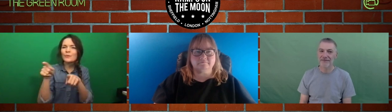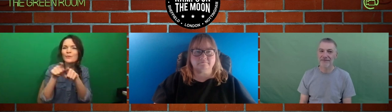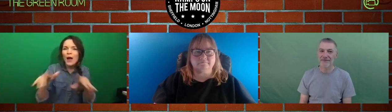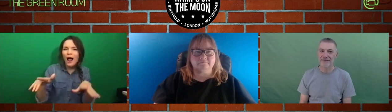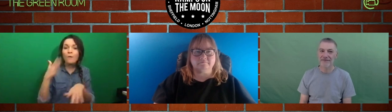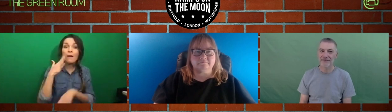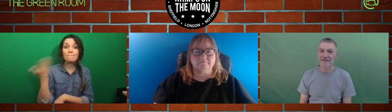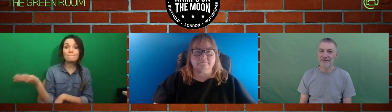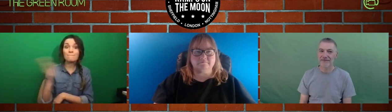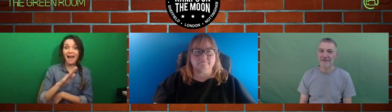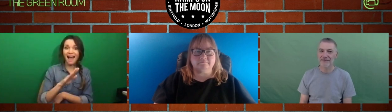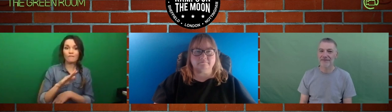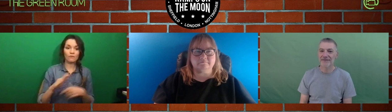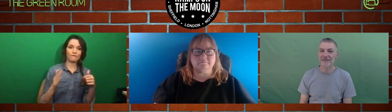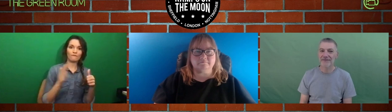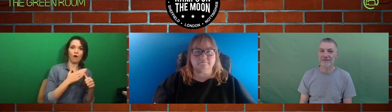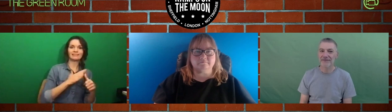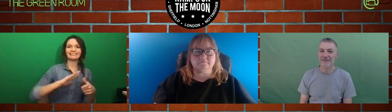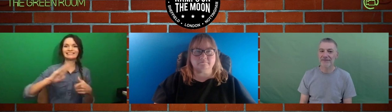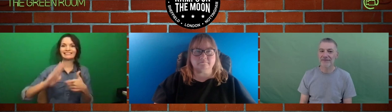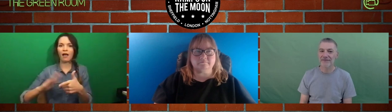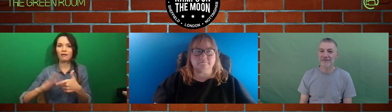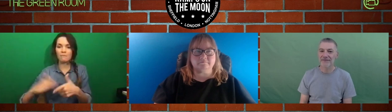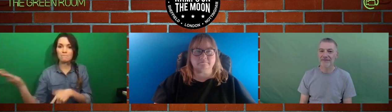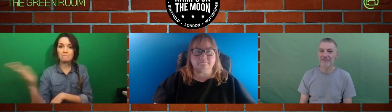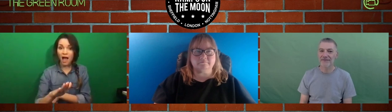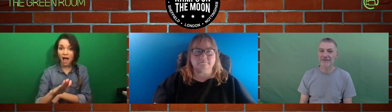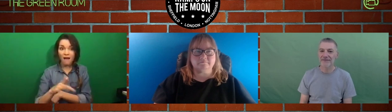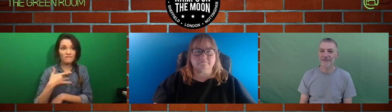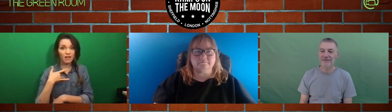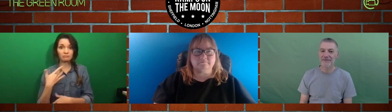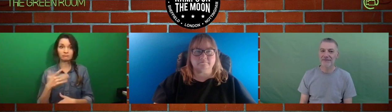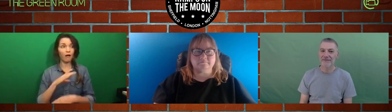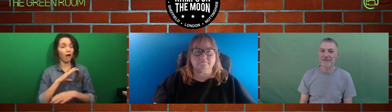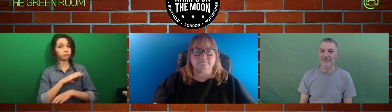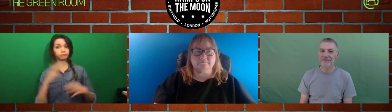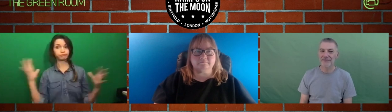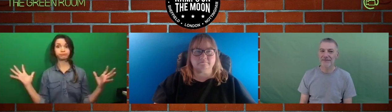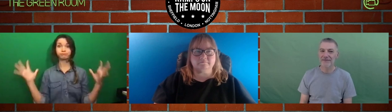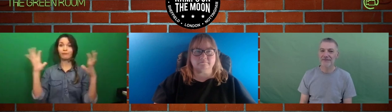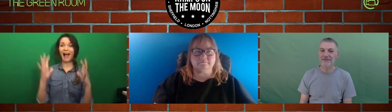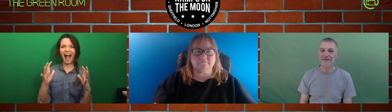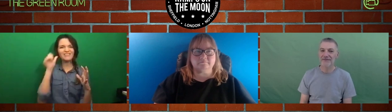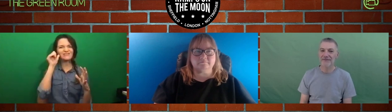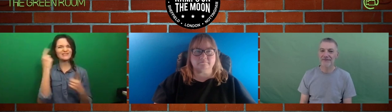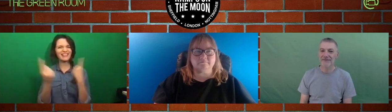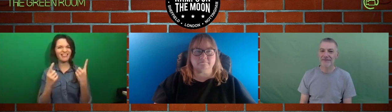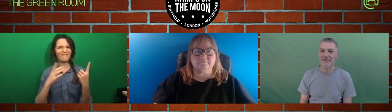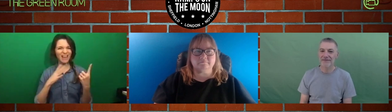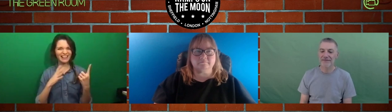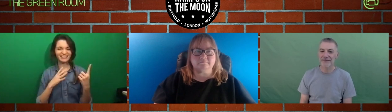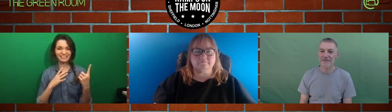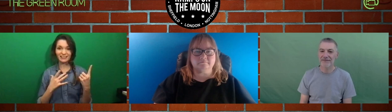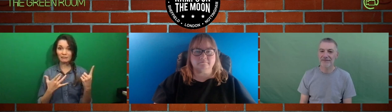second time? Did you feel much more comfortable with the cast because we all kind of knew each other already?